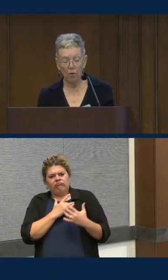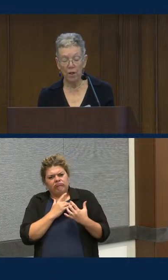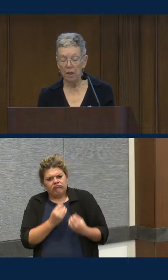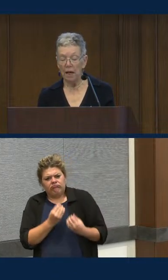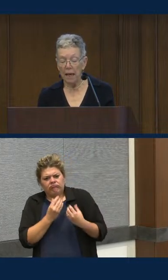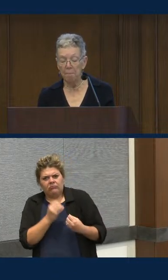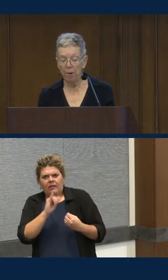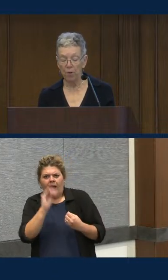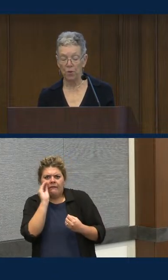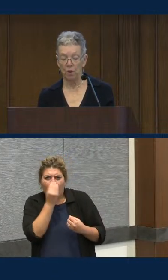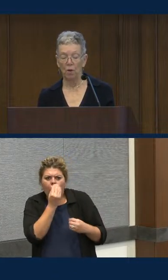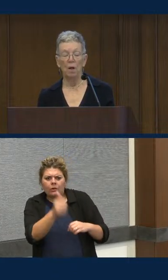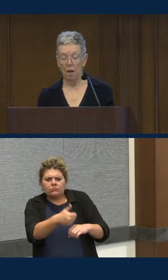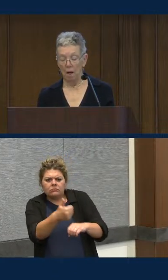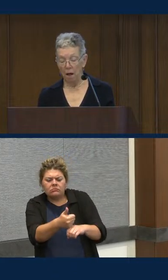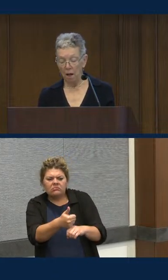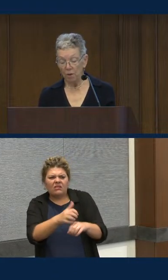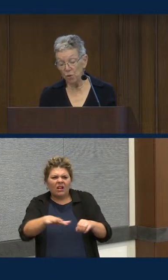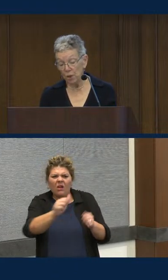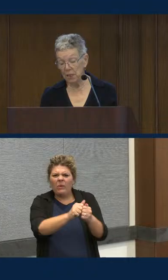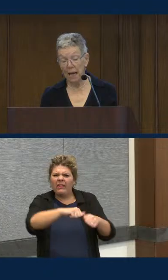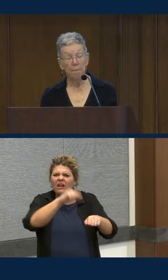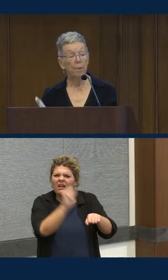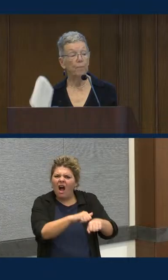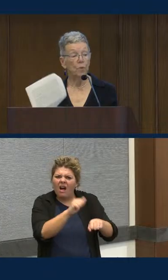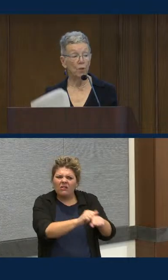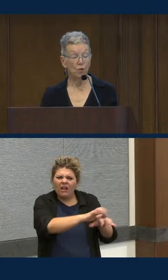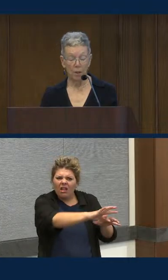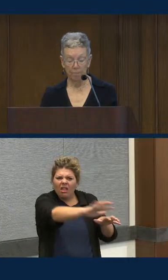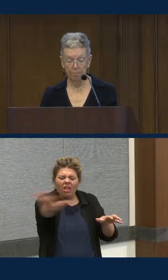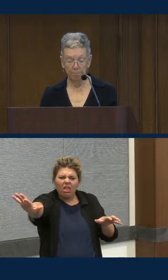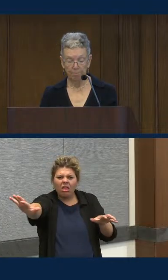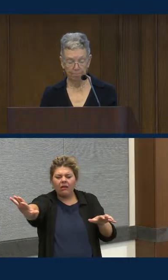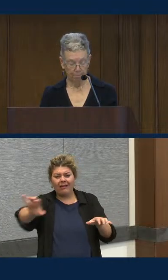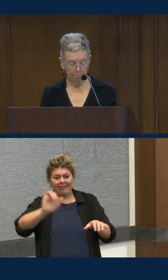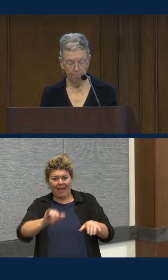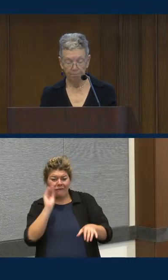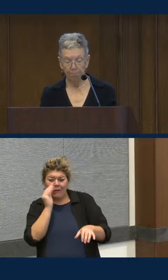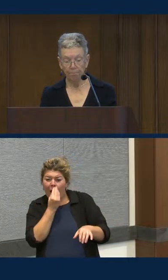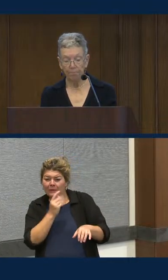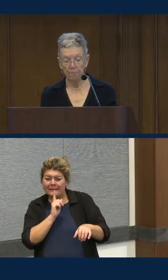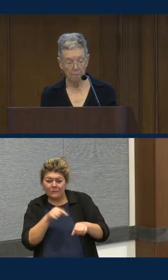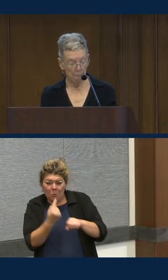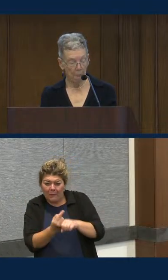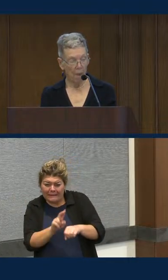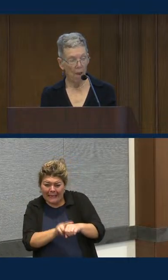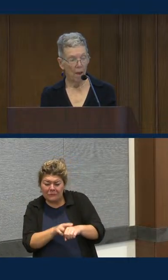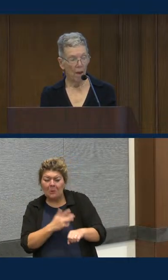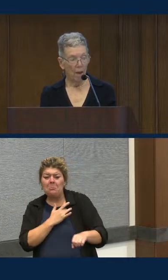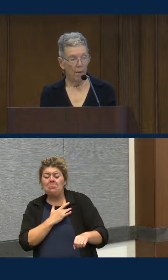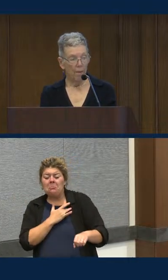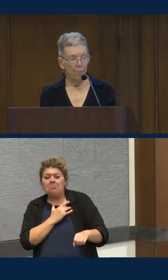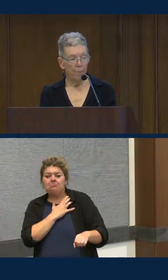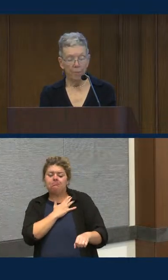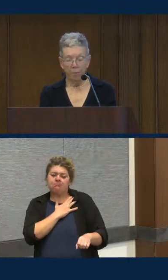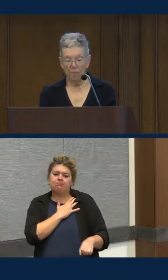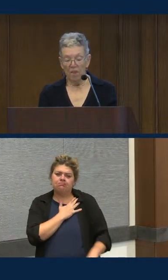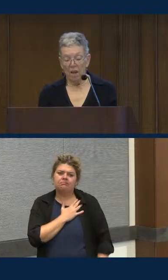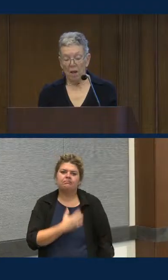impersonal streetscape touched him.